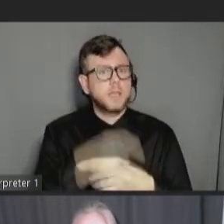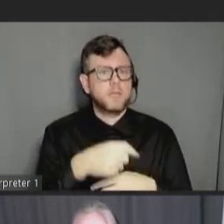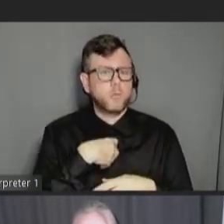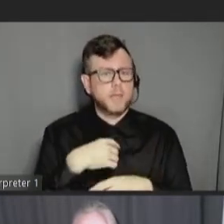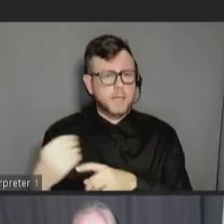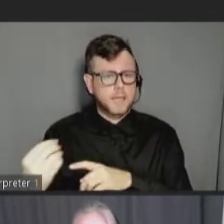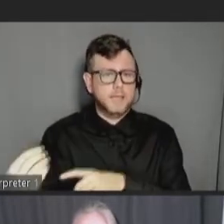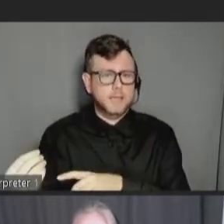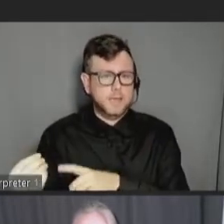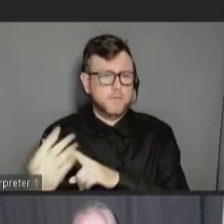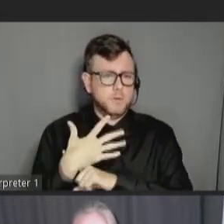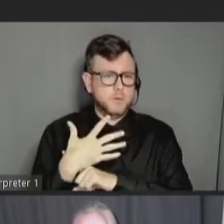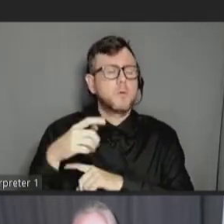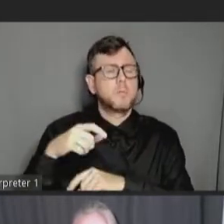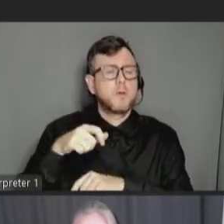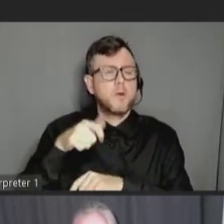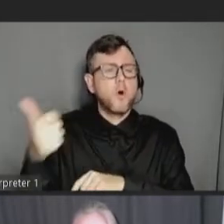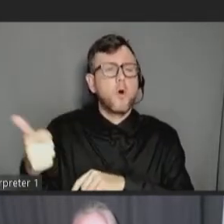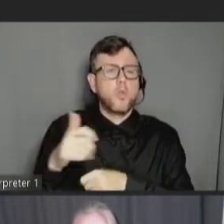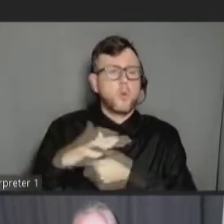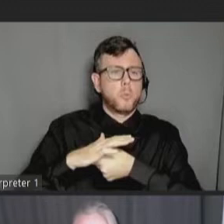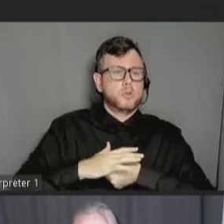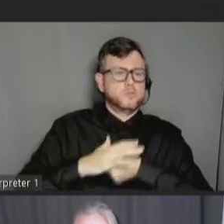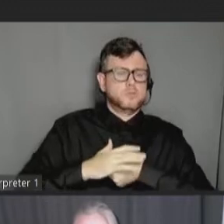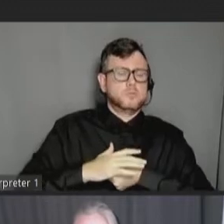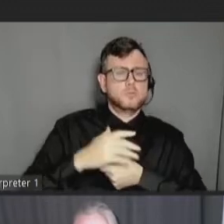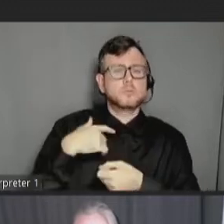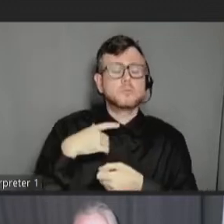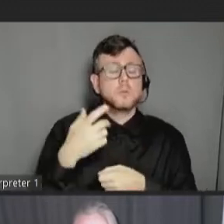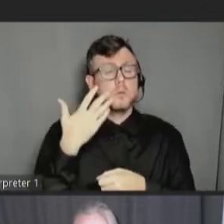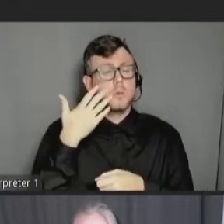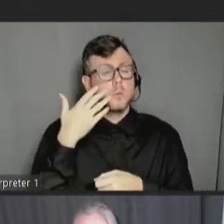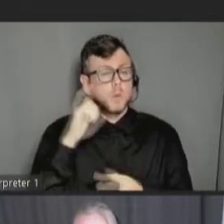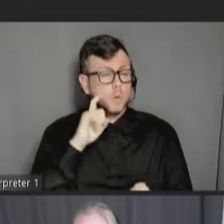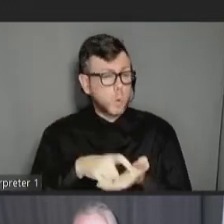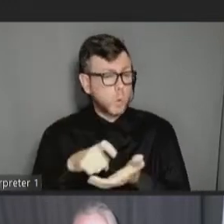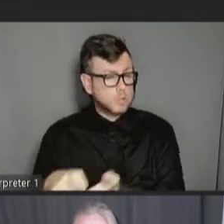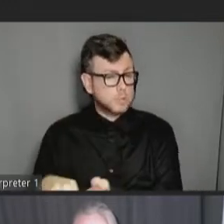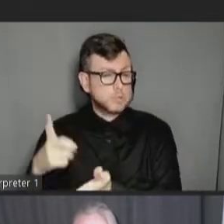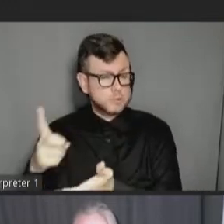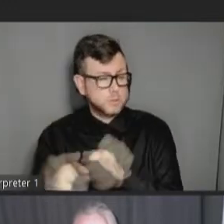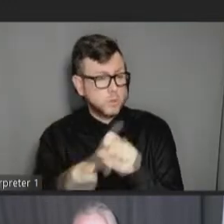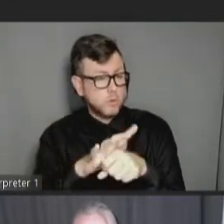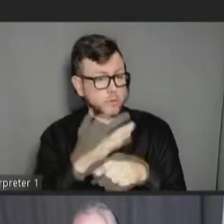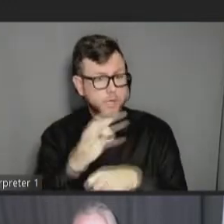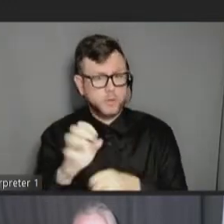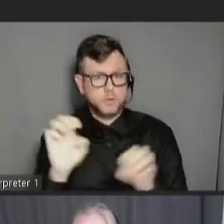we're seeing that now in the wake of the COVID-19 emergency as well, where they're much higher rates